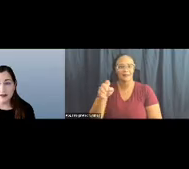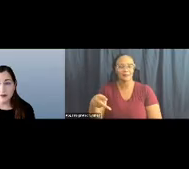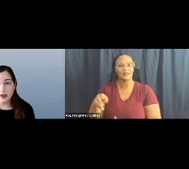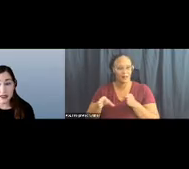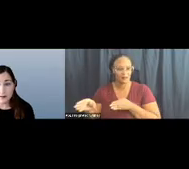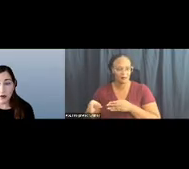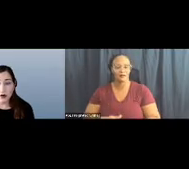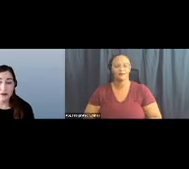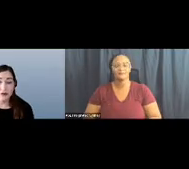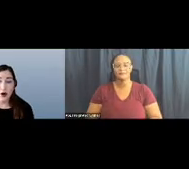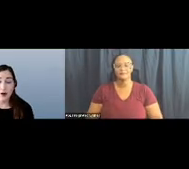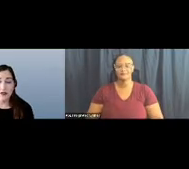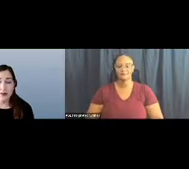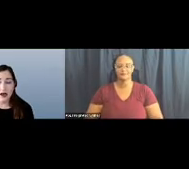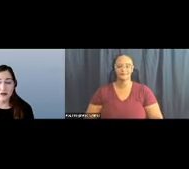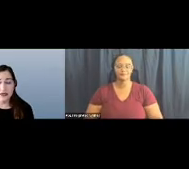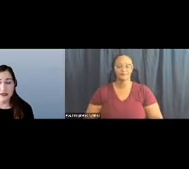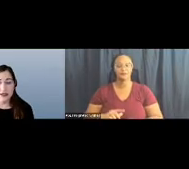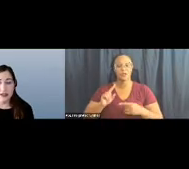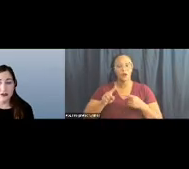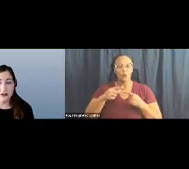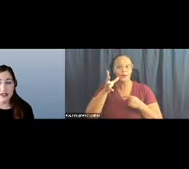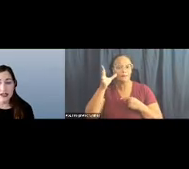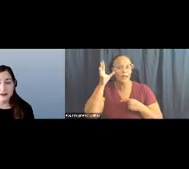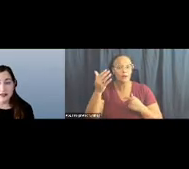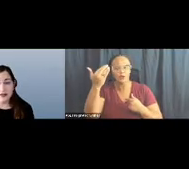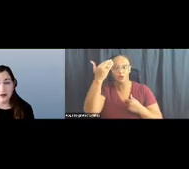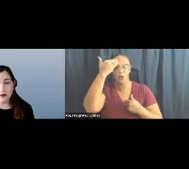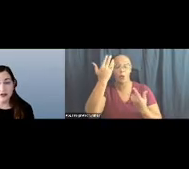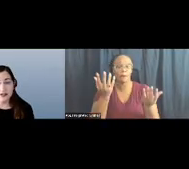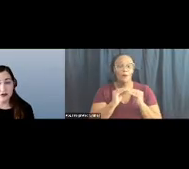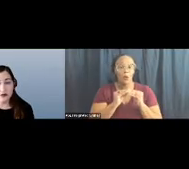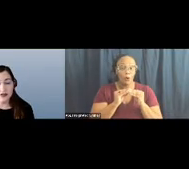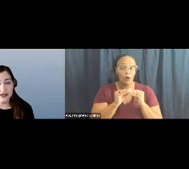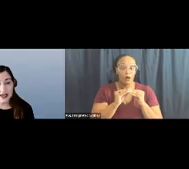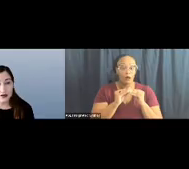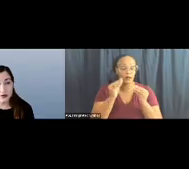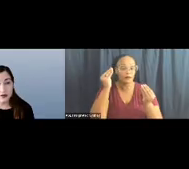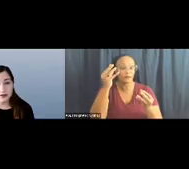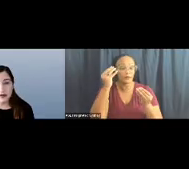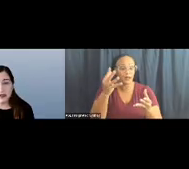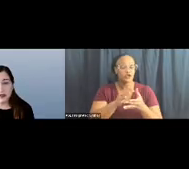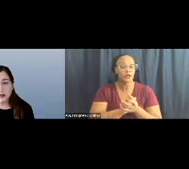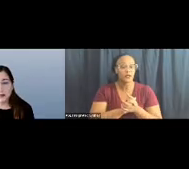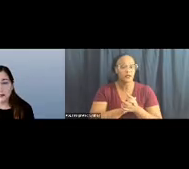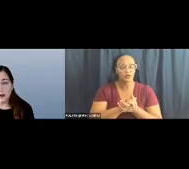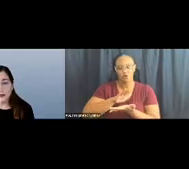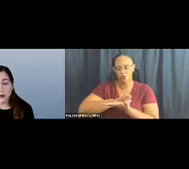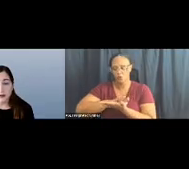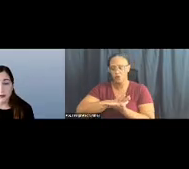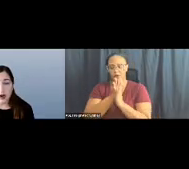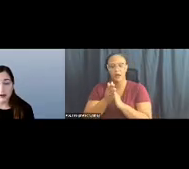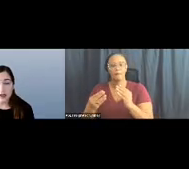Parents being more informed about the indicators leads to holding schools accountable for the